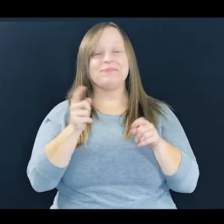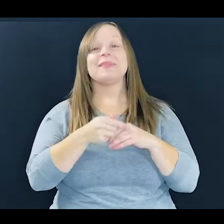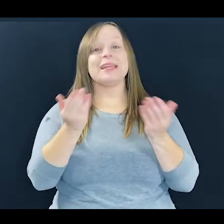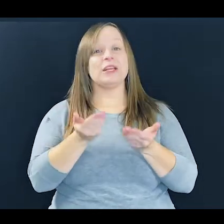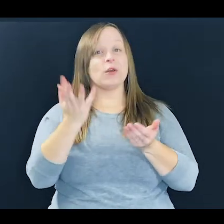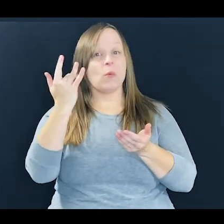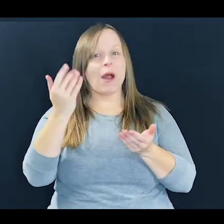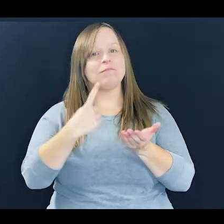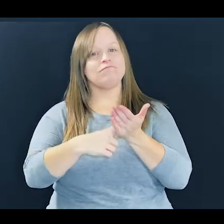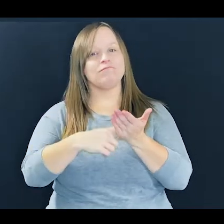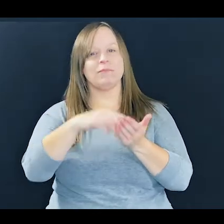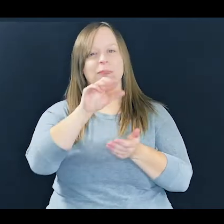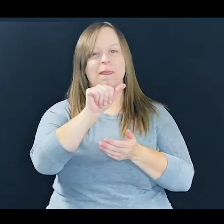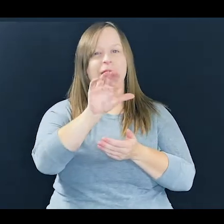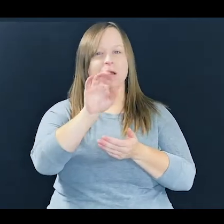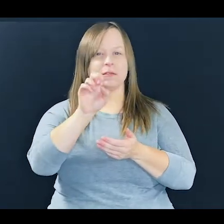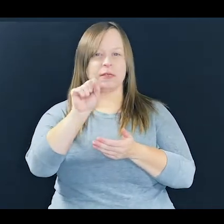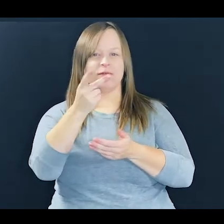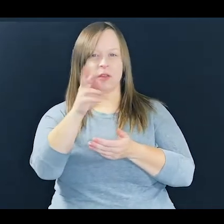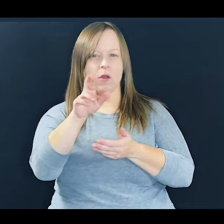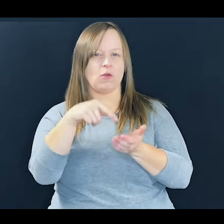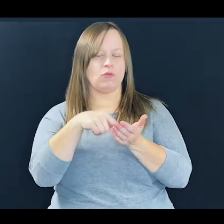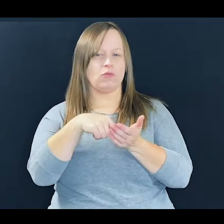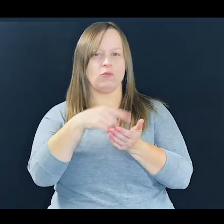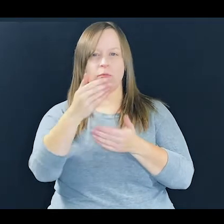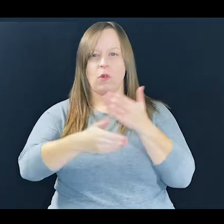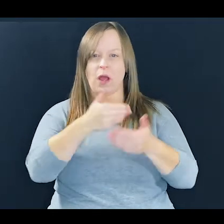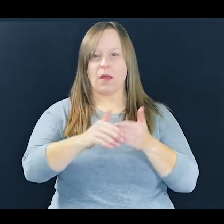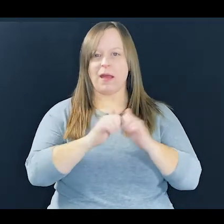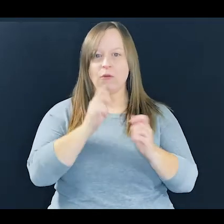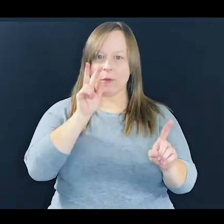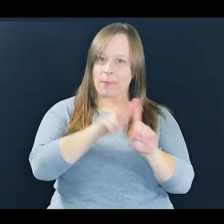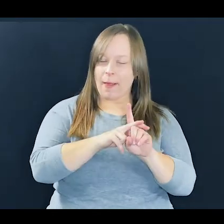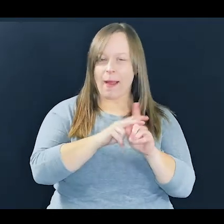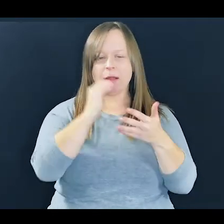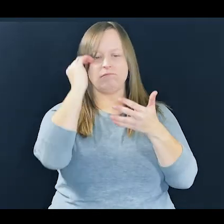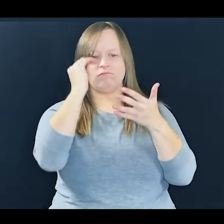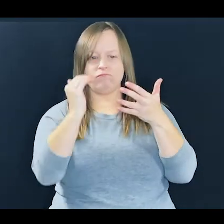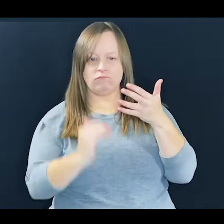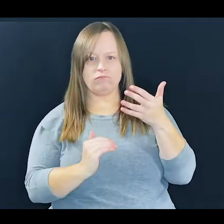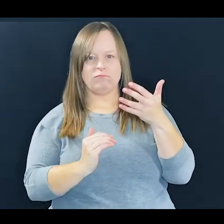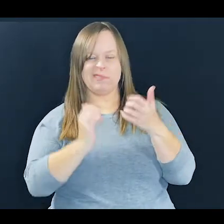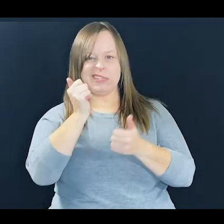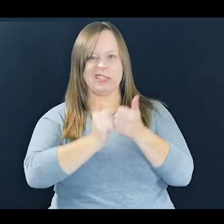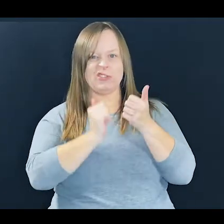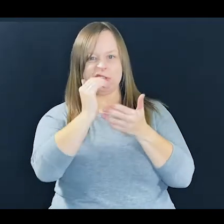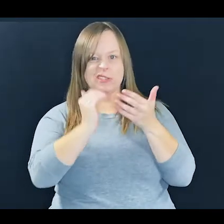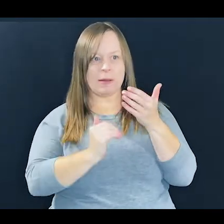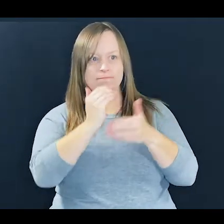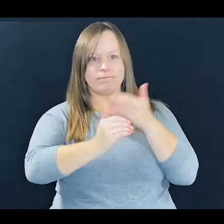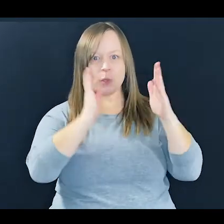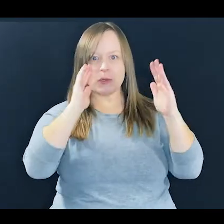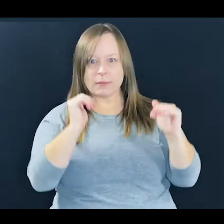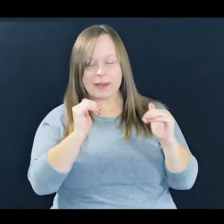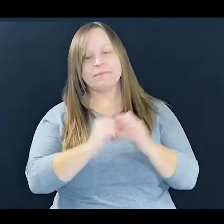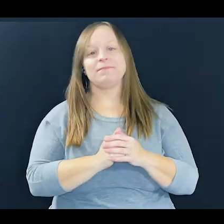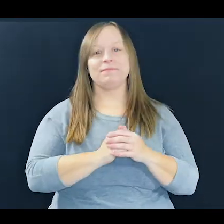They're here to discuss ACCES-VR's due process, how to apply, and what to expect during each stage of the process.